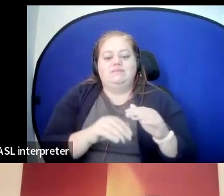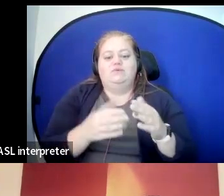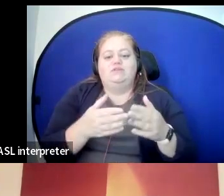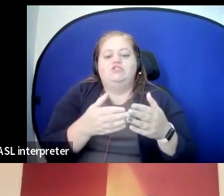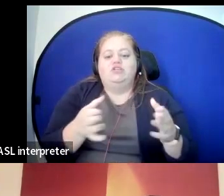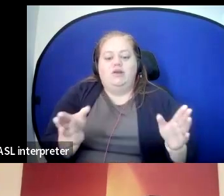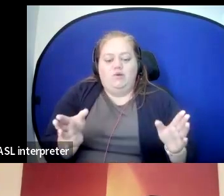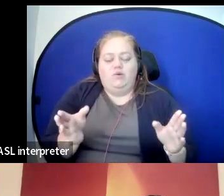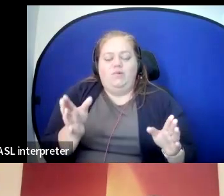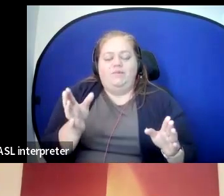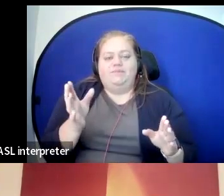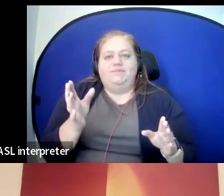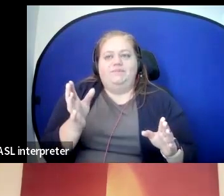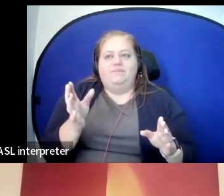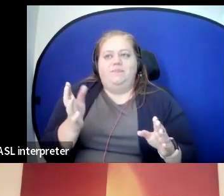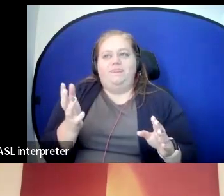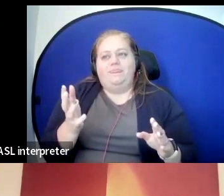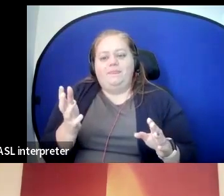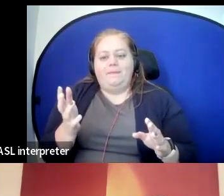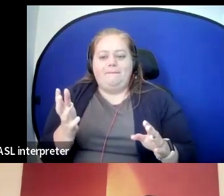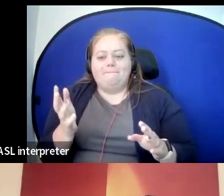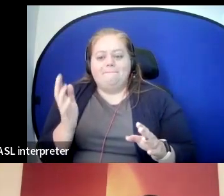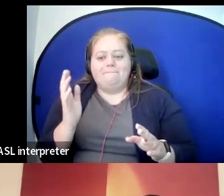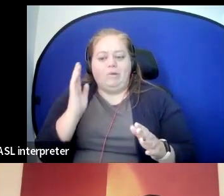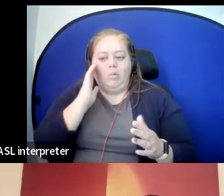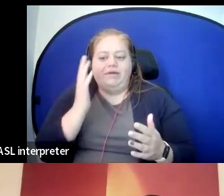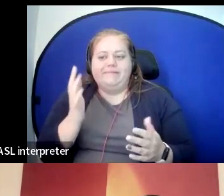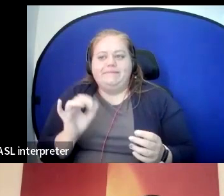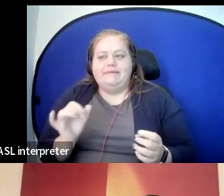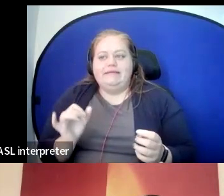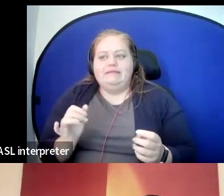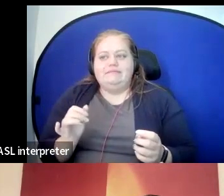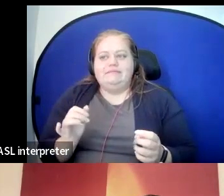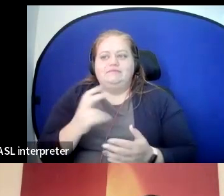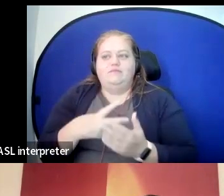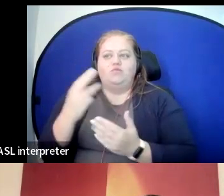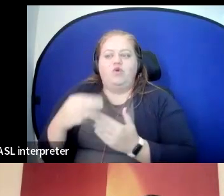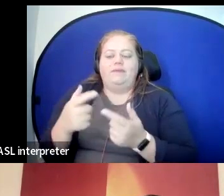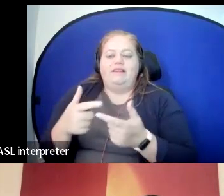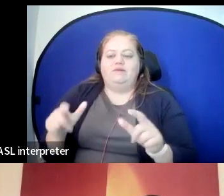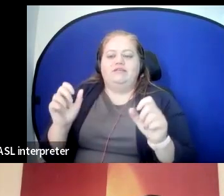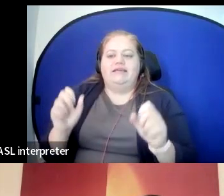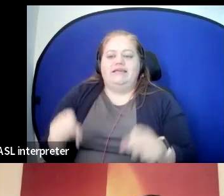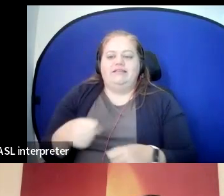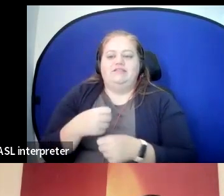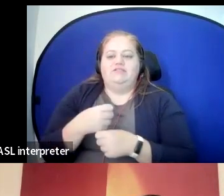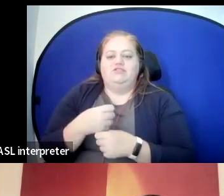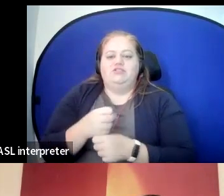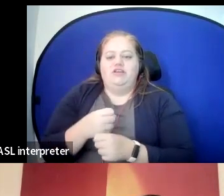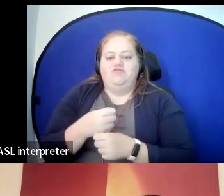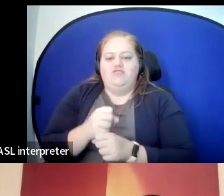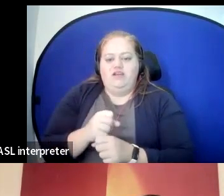be programming languages that can generate web content,